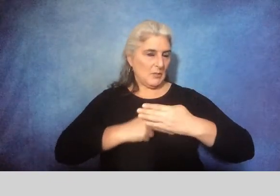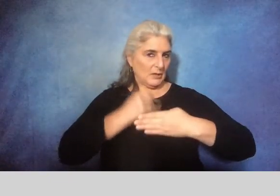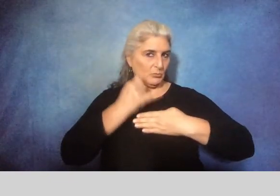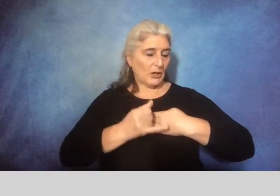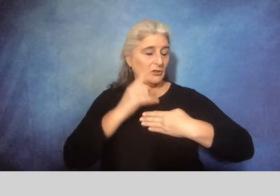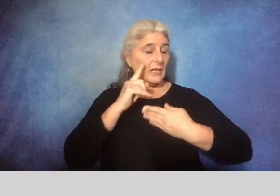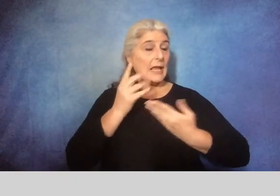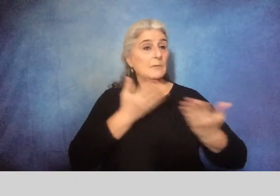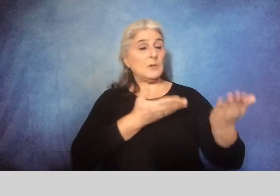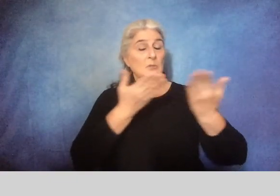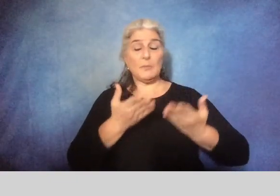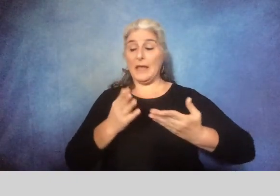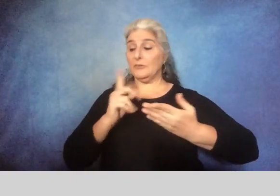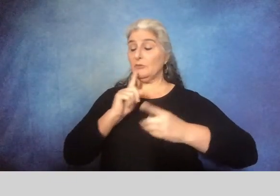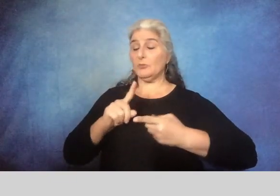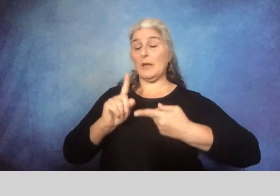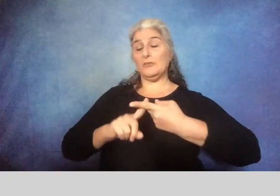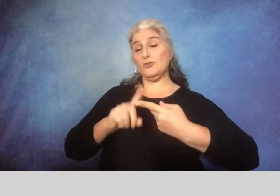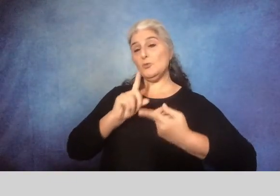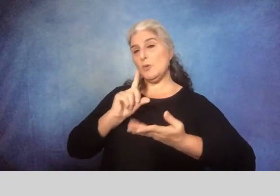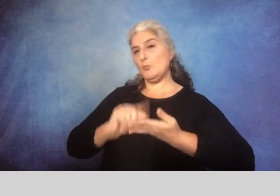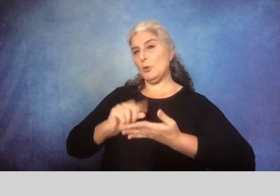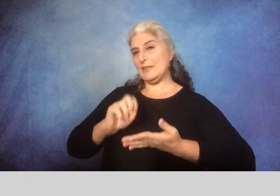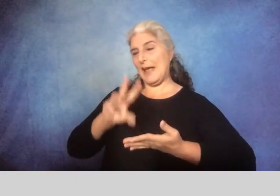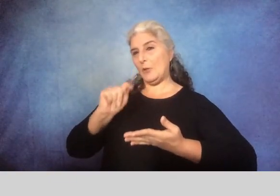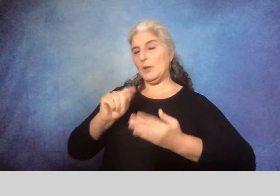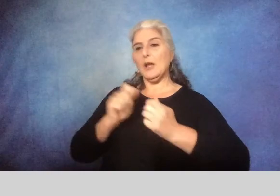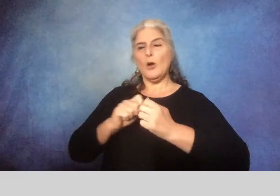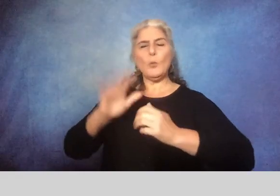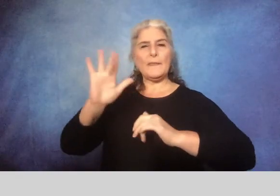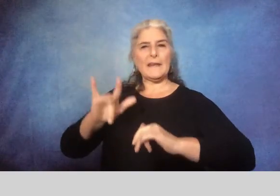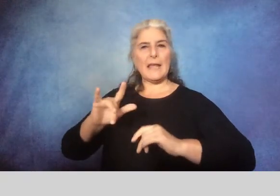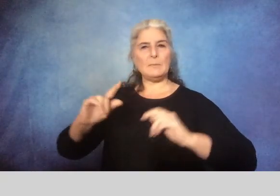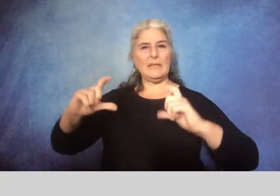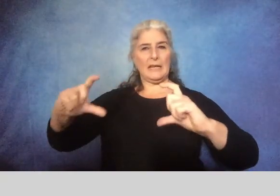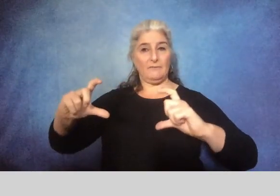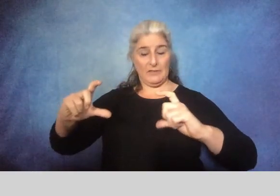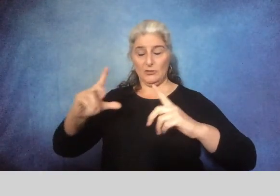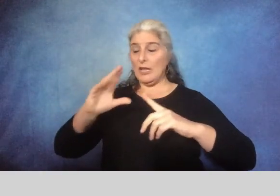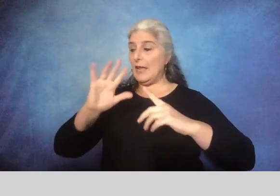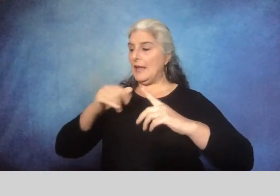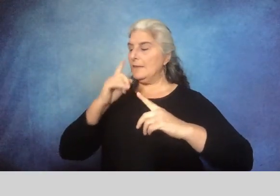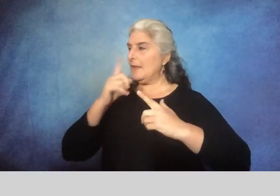to the print output and with an empty configuration. So, and then I captured the output